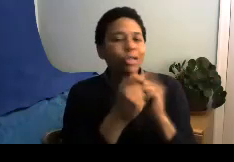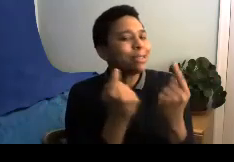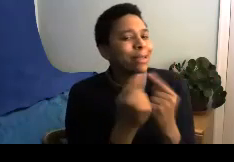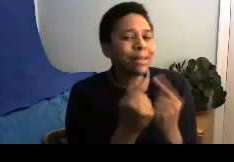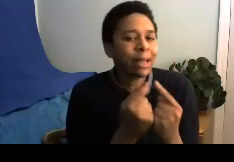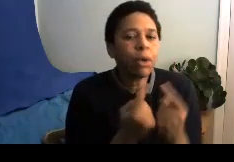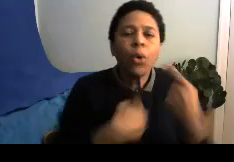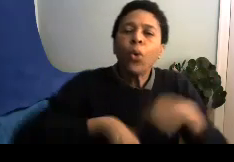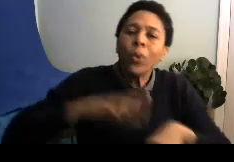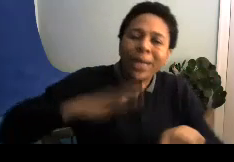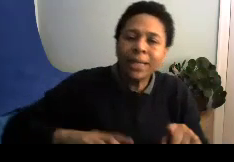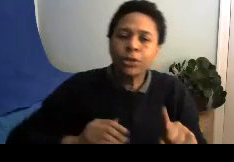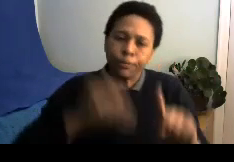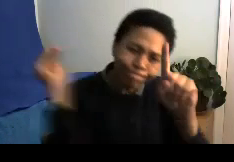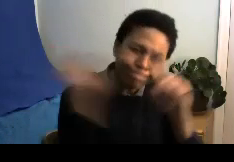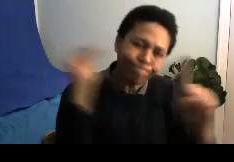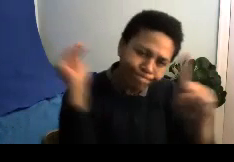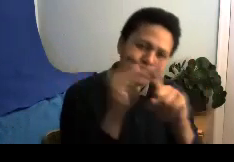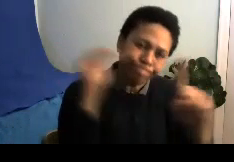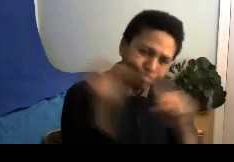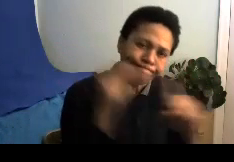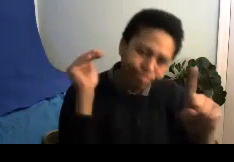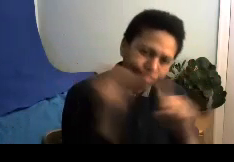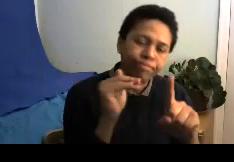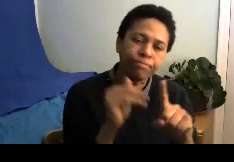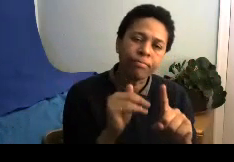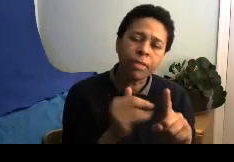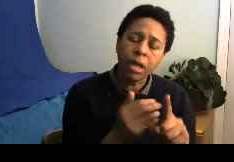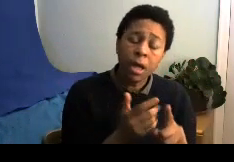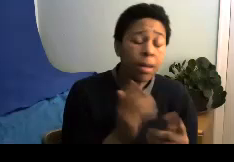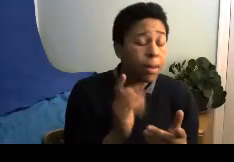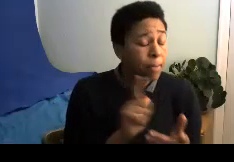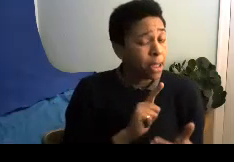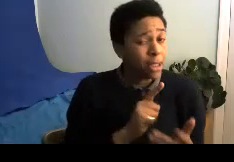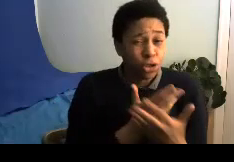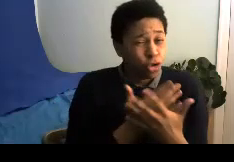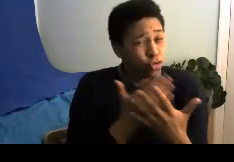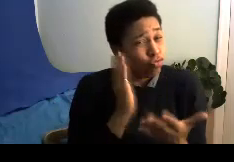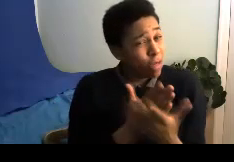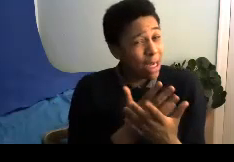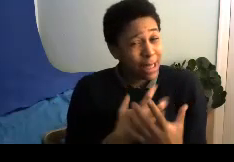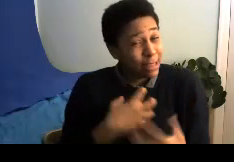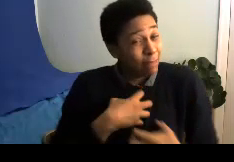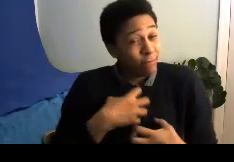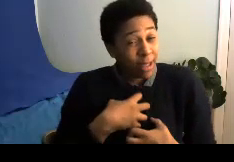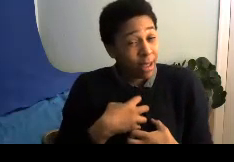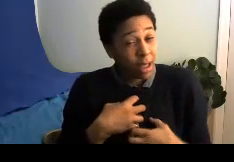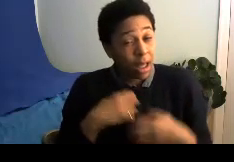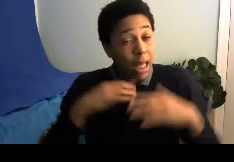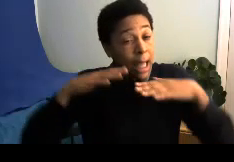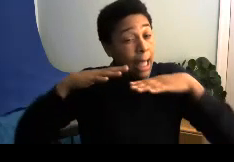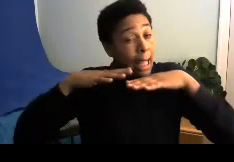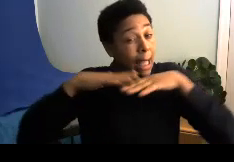there's a real fear of it, because Critical Race Theory and intersectionality, being a tenant of that is sort of the